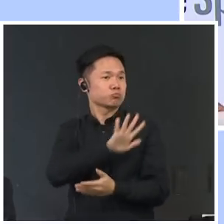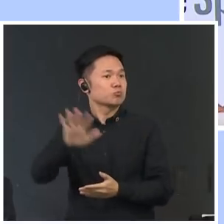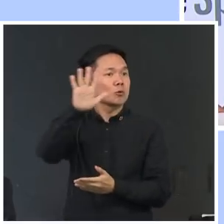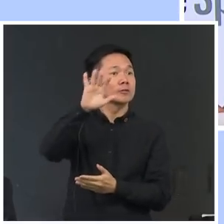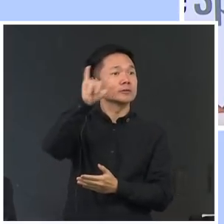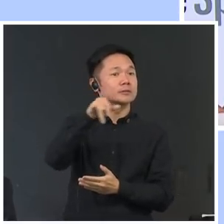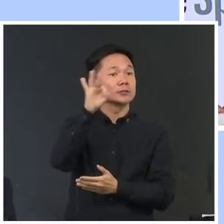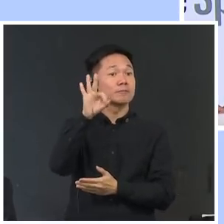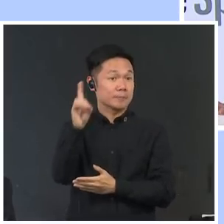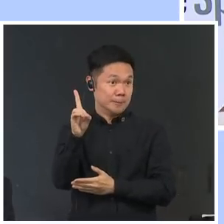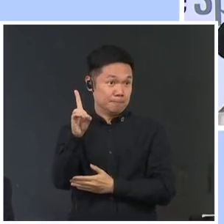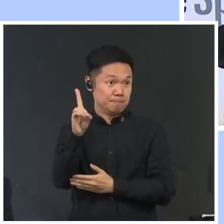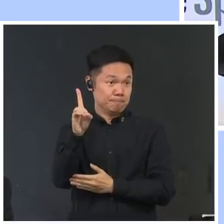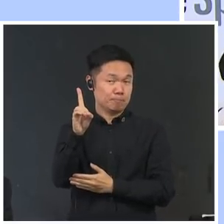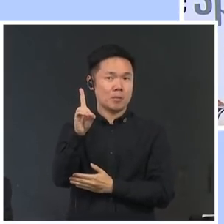Hello.